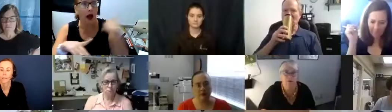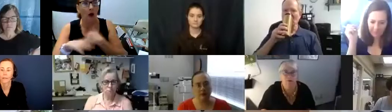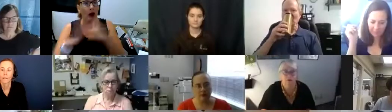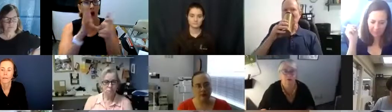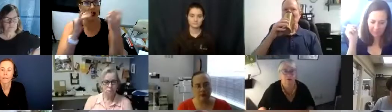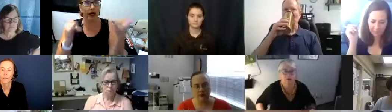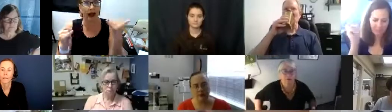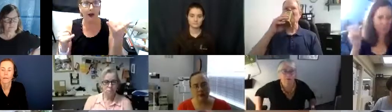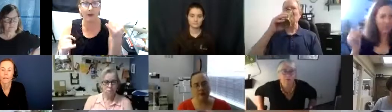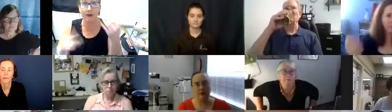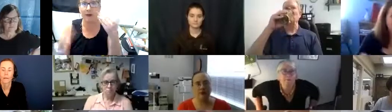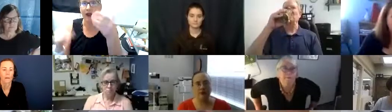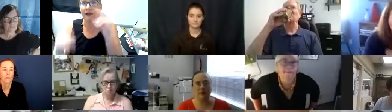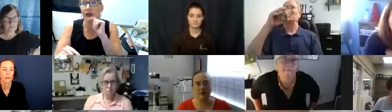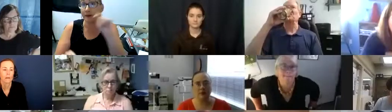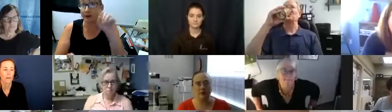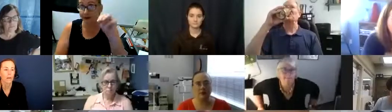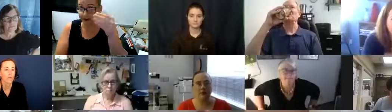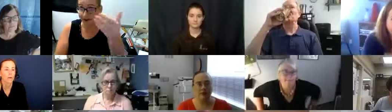Amy: This is recording now. Go ahead, Tom.